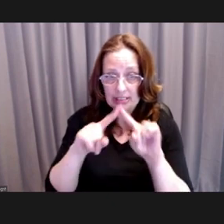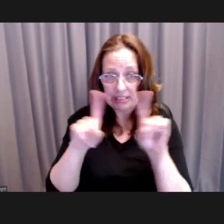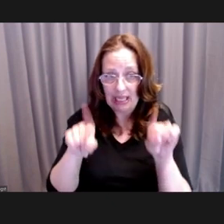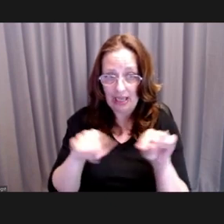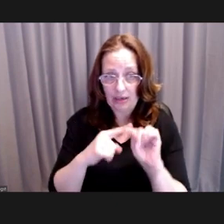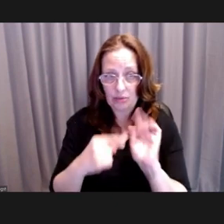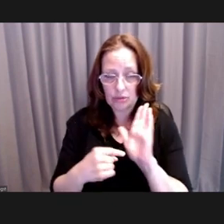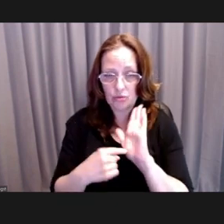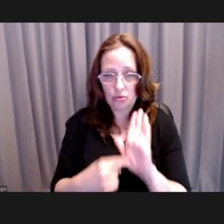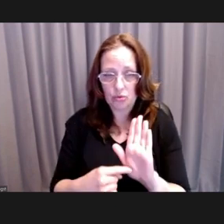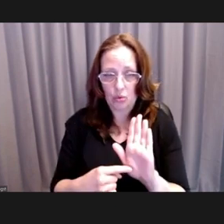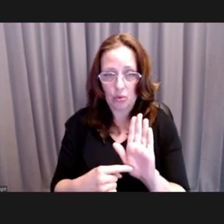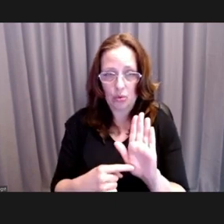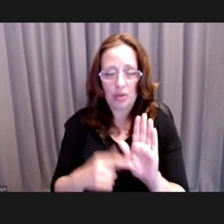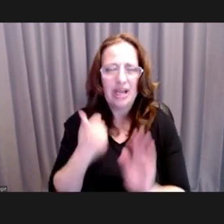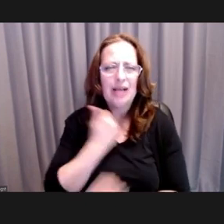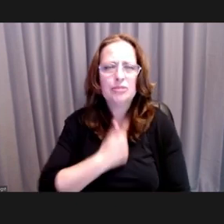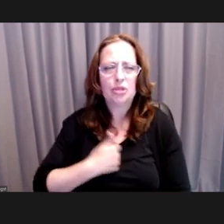I apologize. Hang on one second.